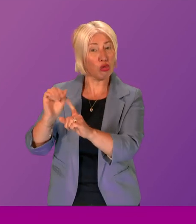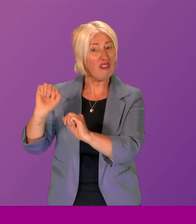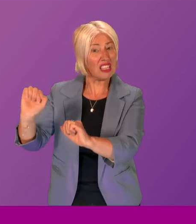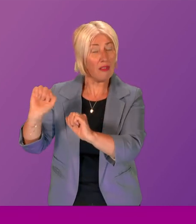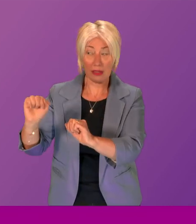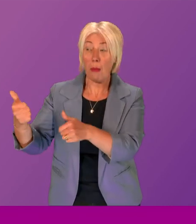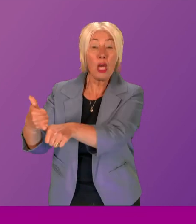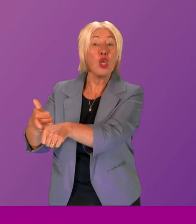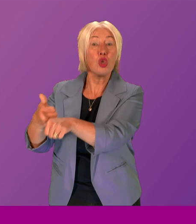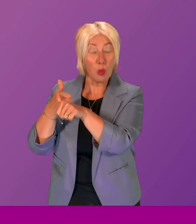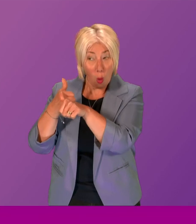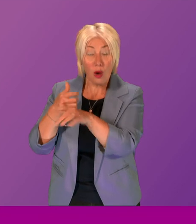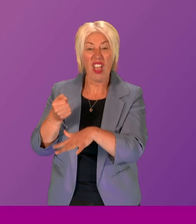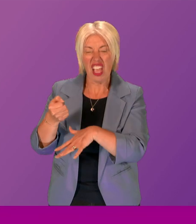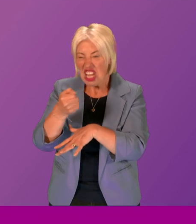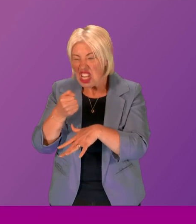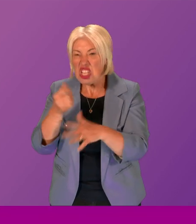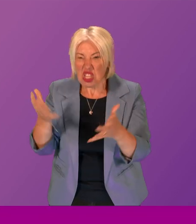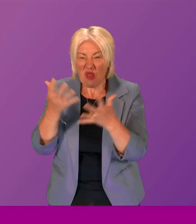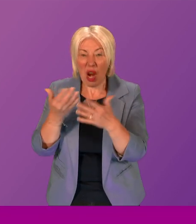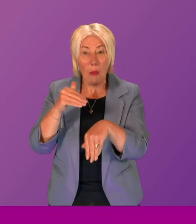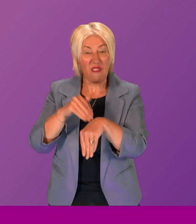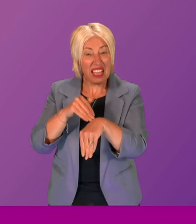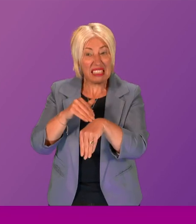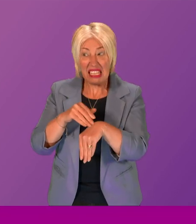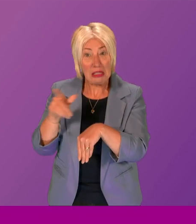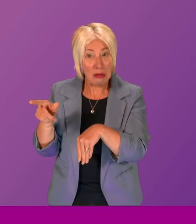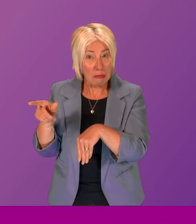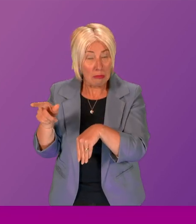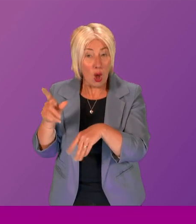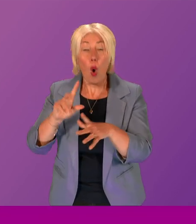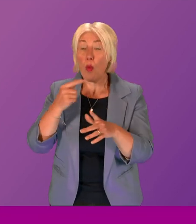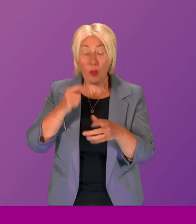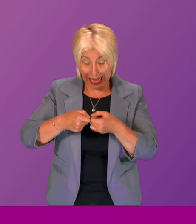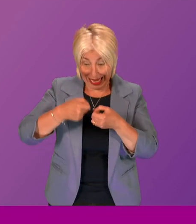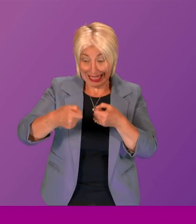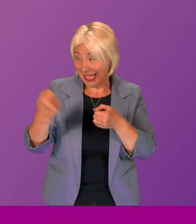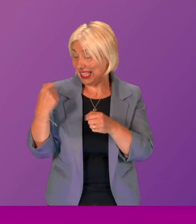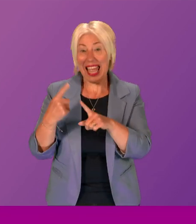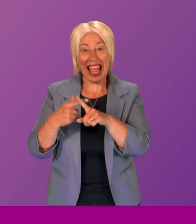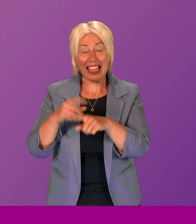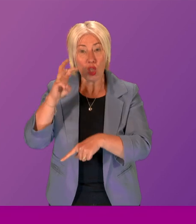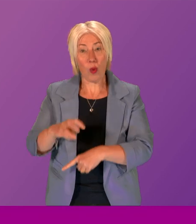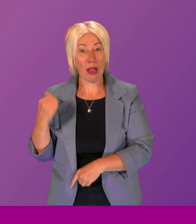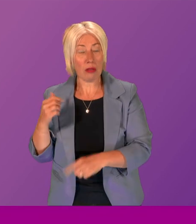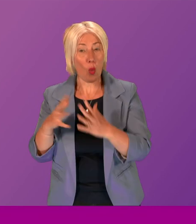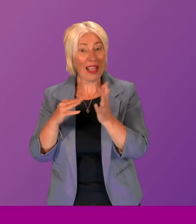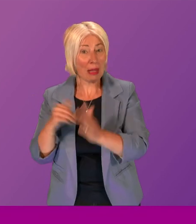supported the extension of stirring-up offences for England and Wales at Westminster. If they are